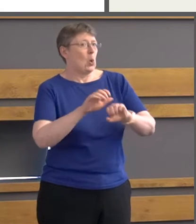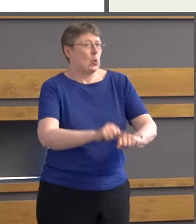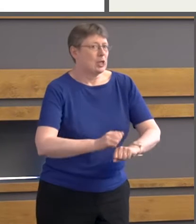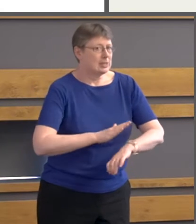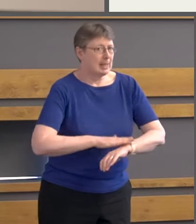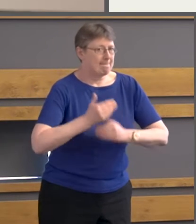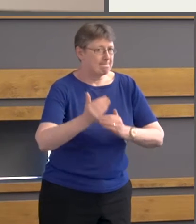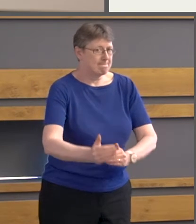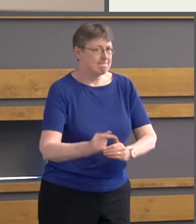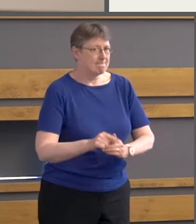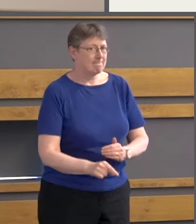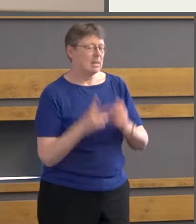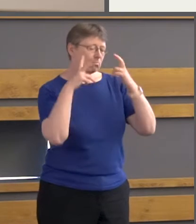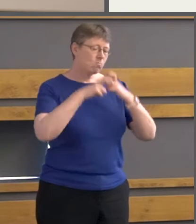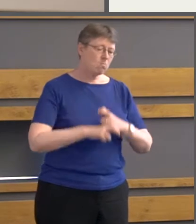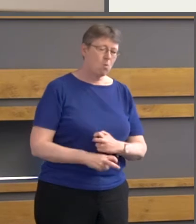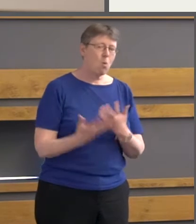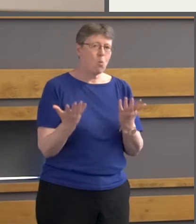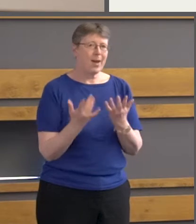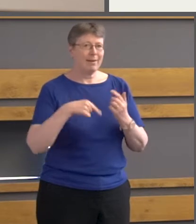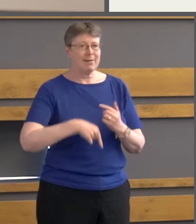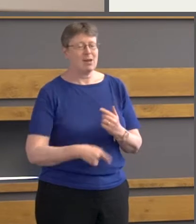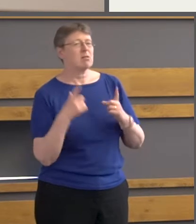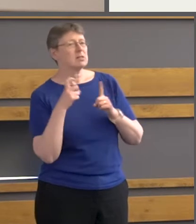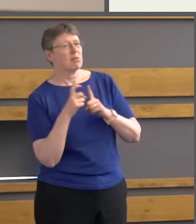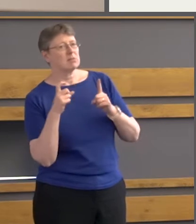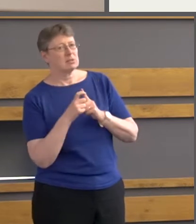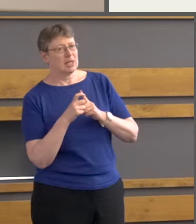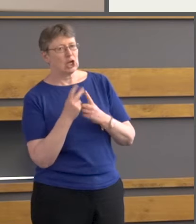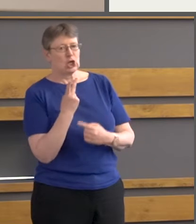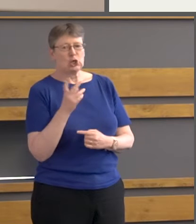inspired by research undertaken here in Dundee in 2018